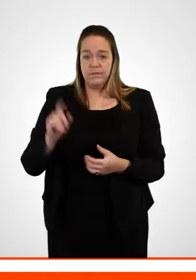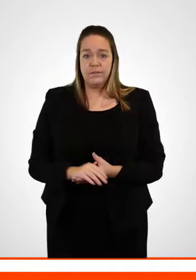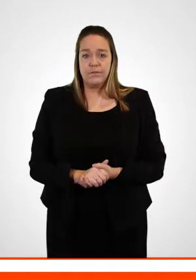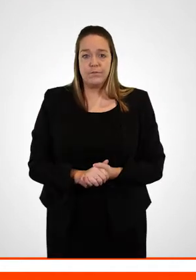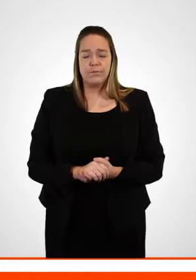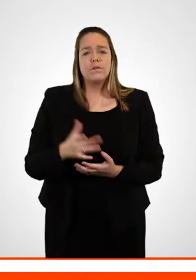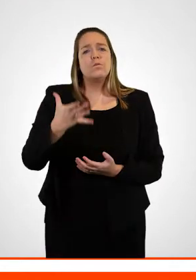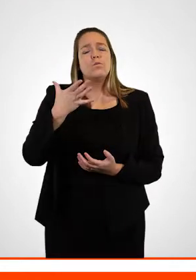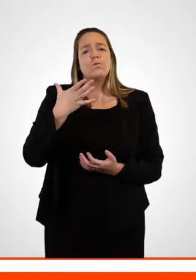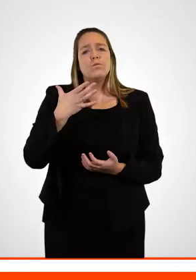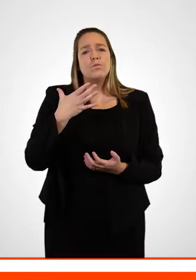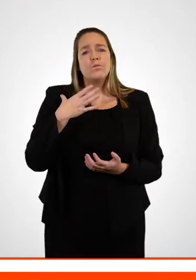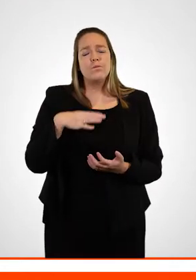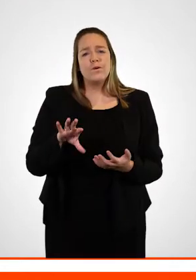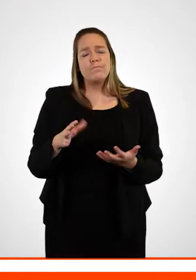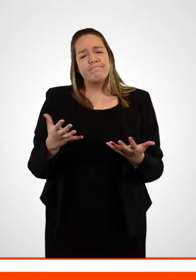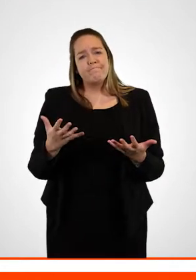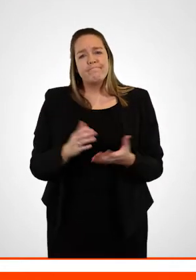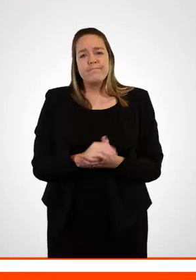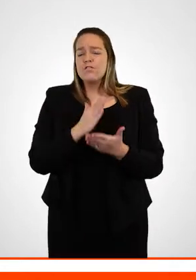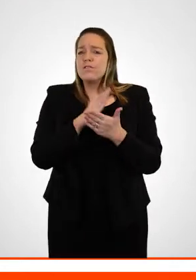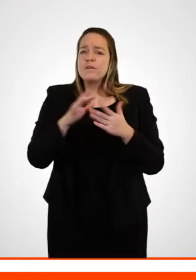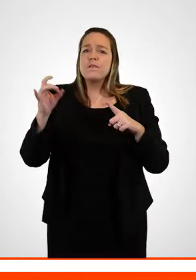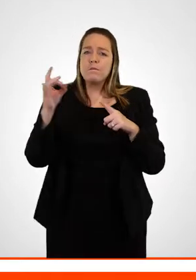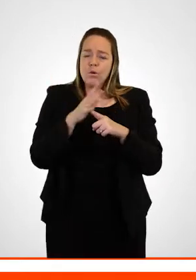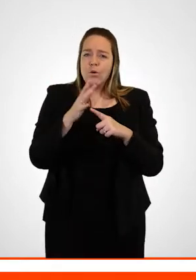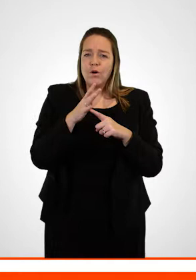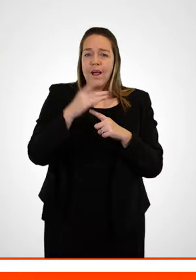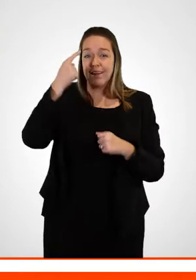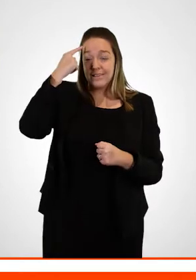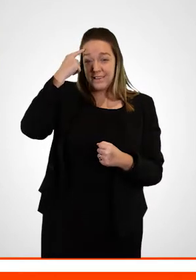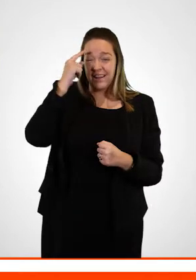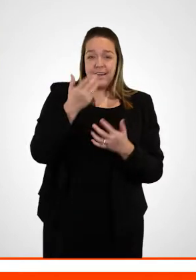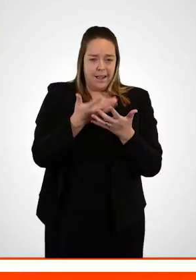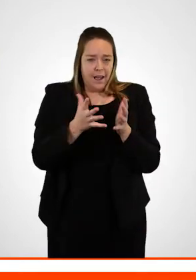..it's really worthwhile going and looking at can we make things better